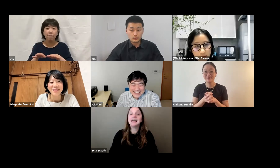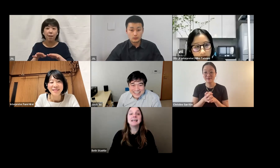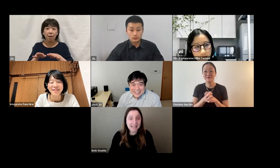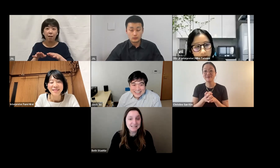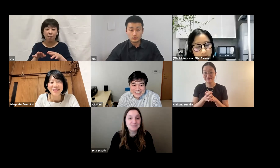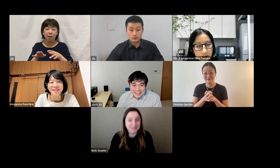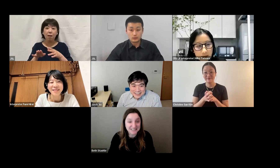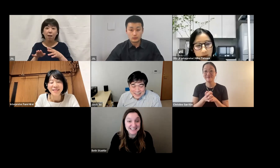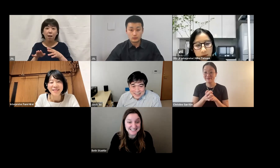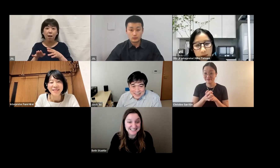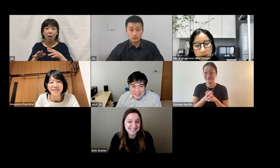Yes, please.